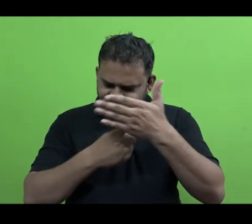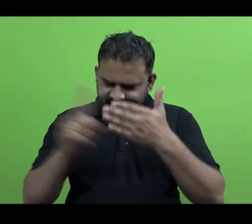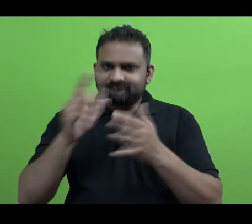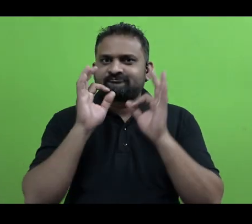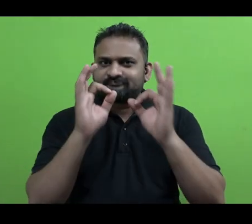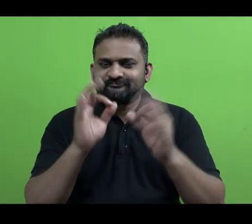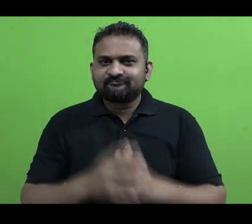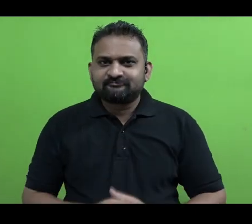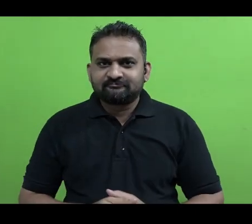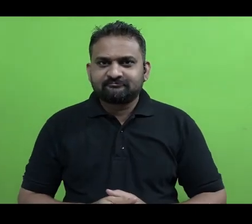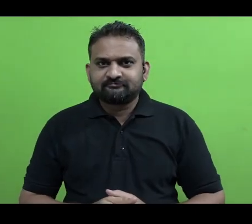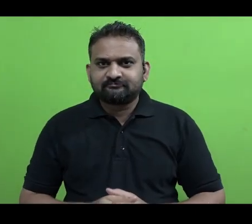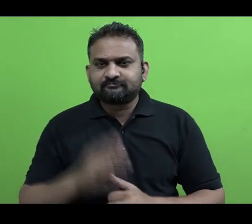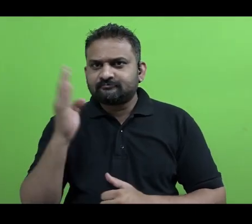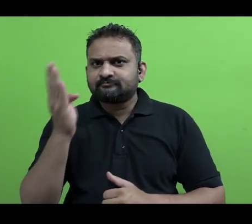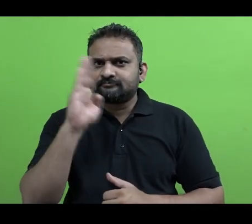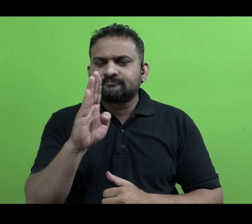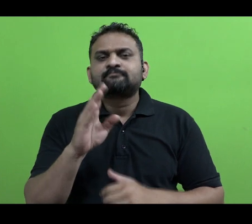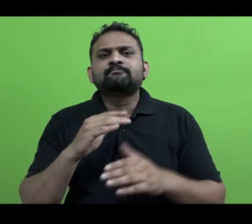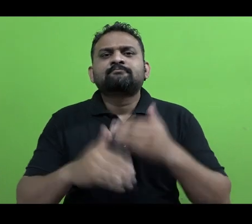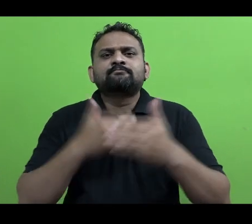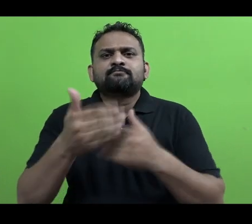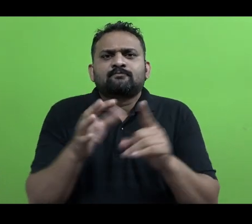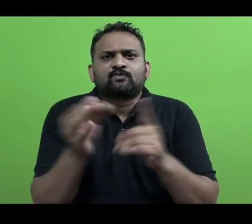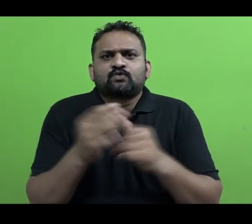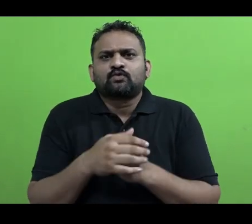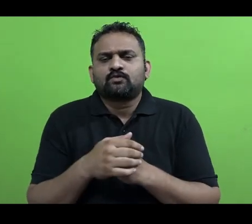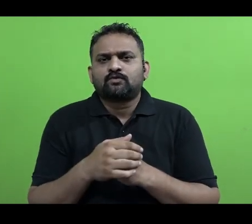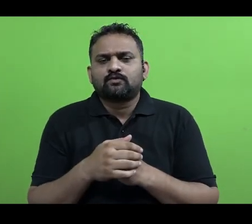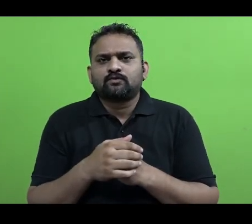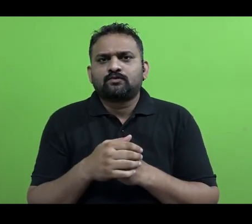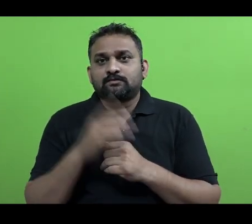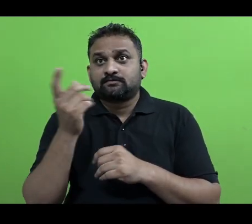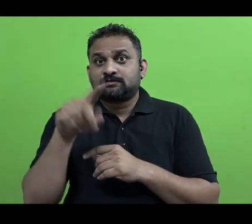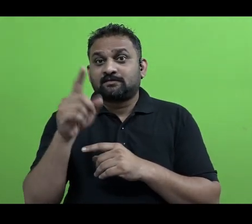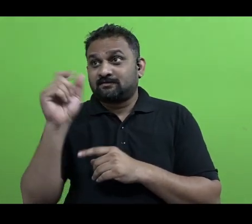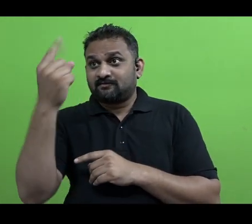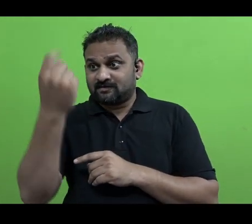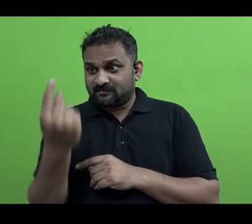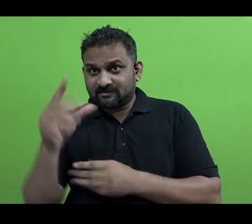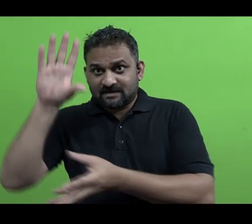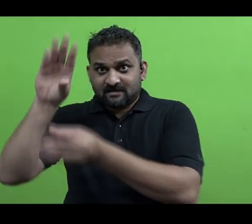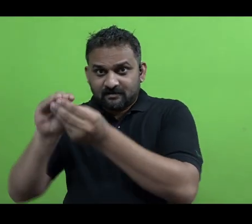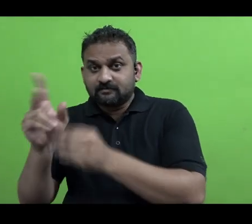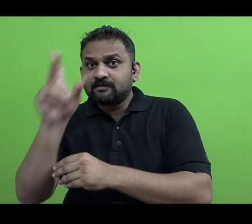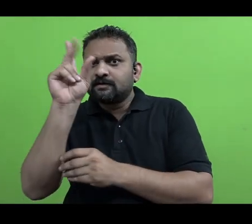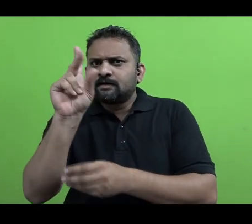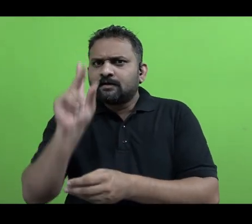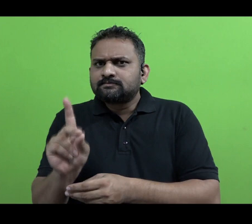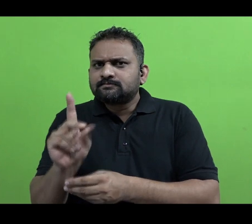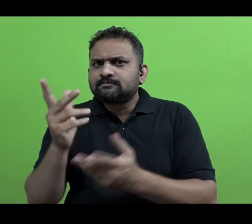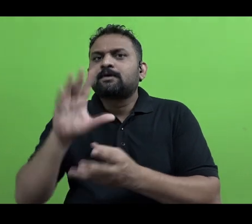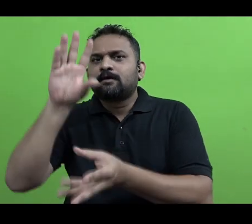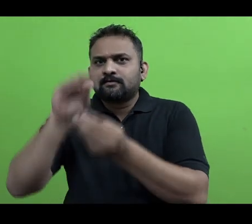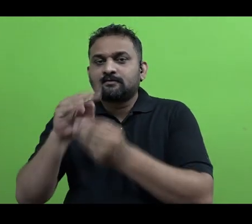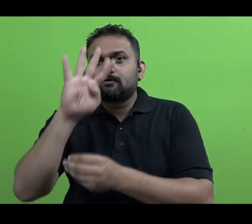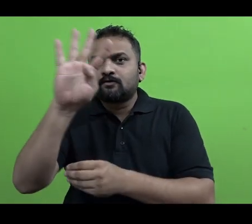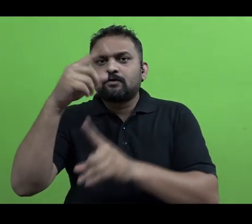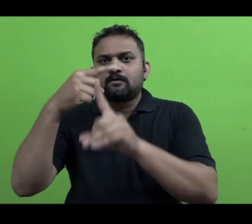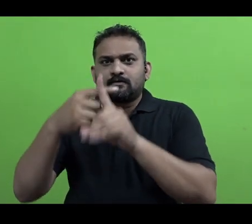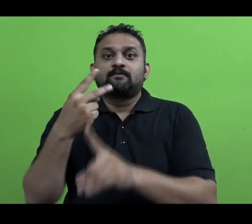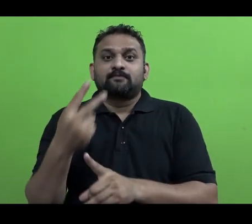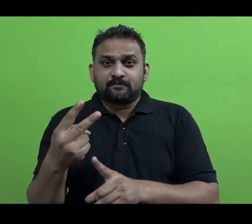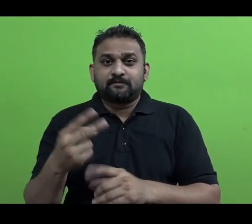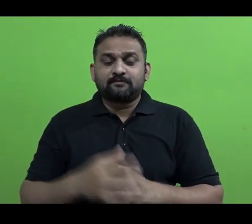That's correct. Now the next step is to add the numbers in the tens place: four plus two.